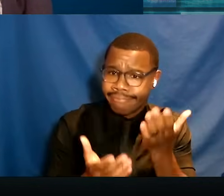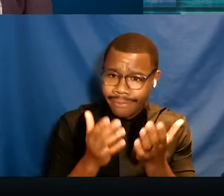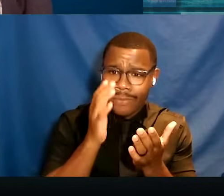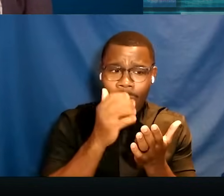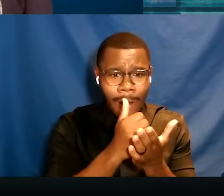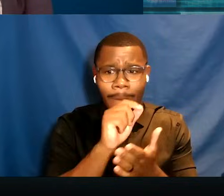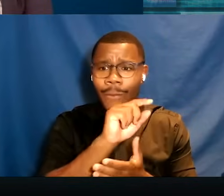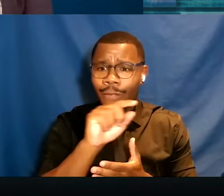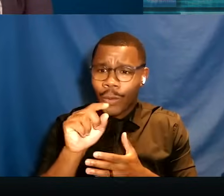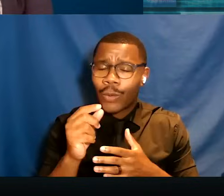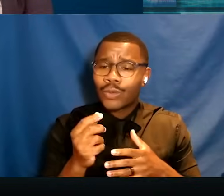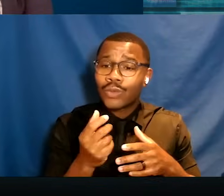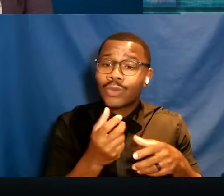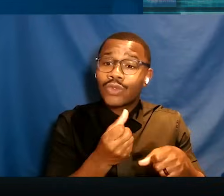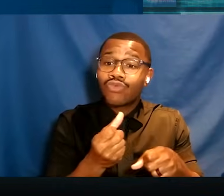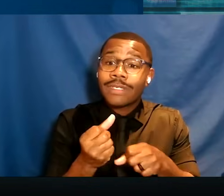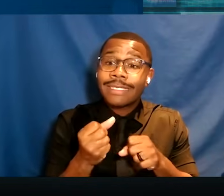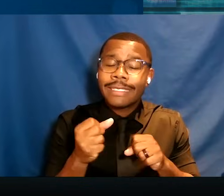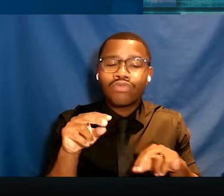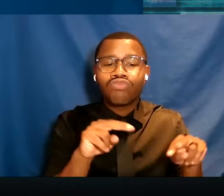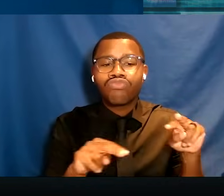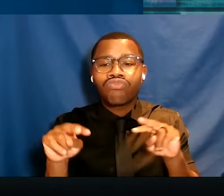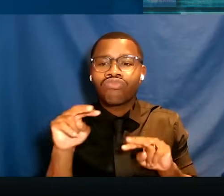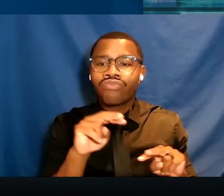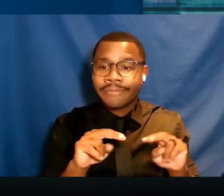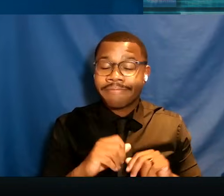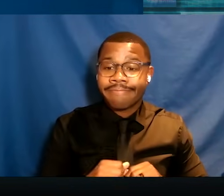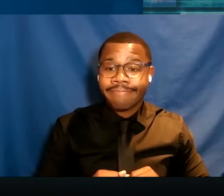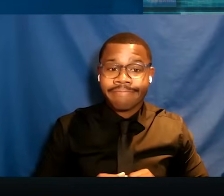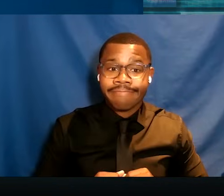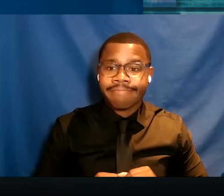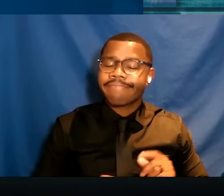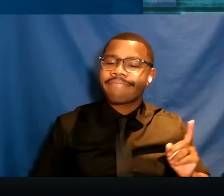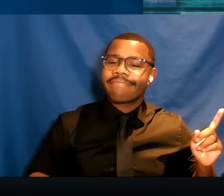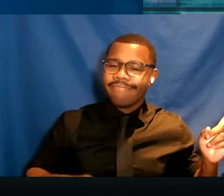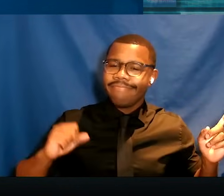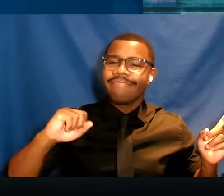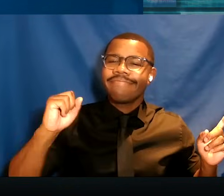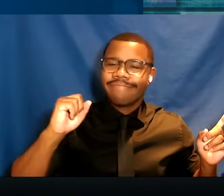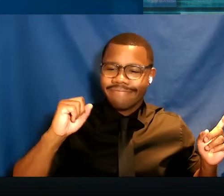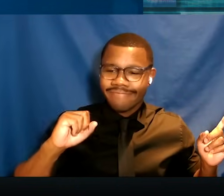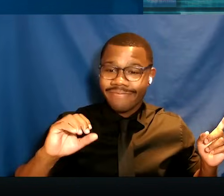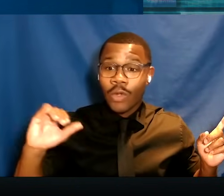to look at those kinds of changes. And it'll also, it'll make a big difference to members in terms of qualifying for healthcare